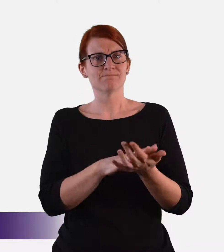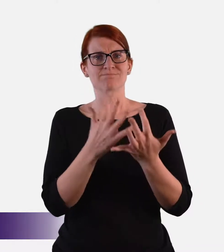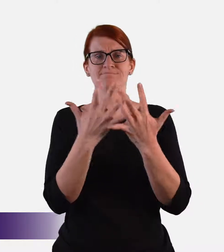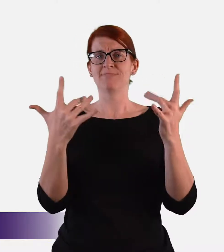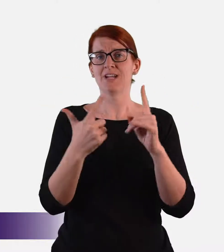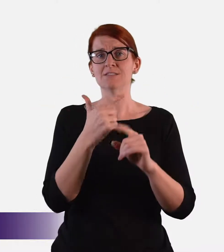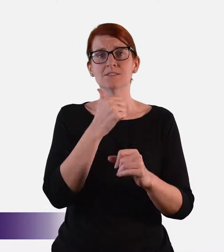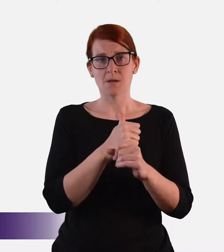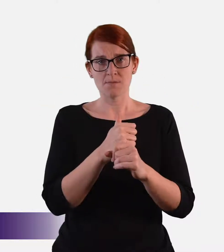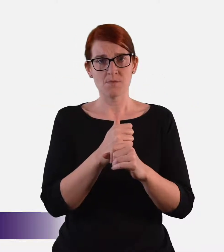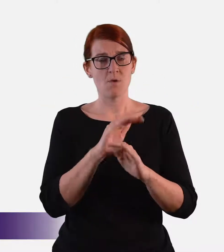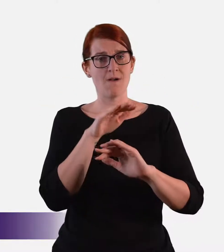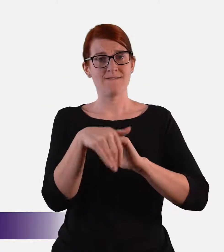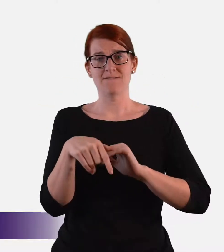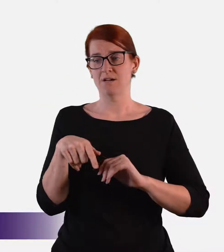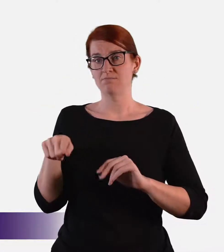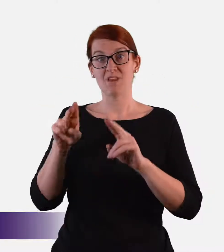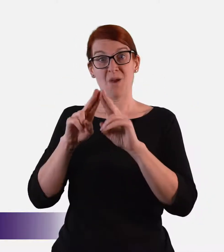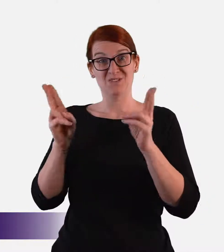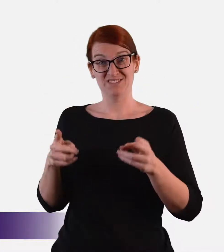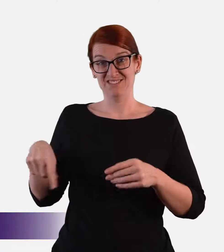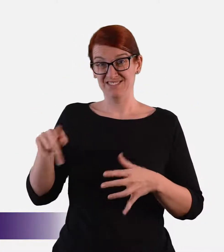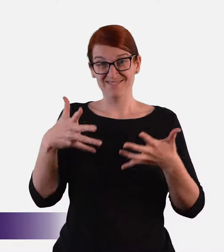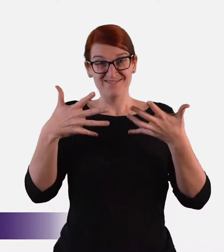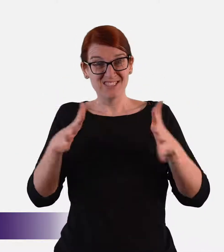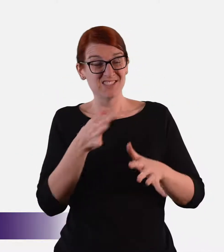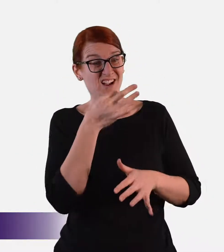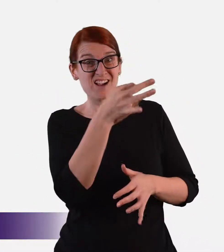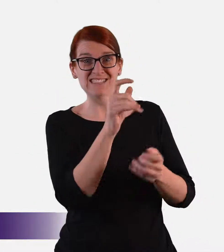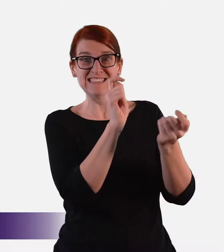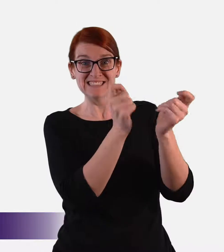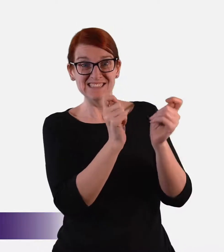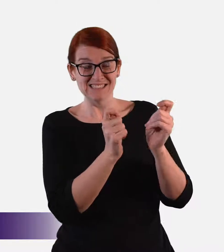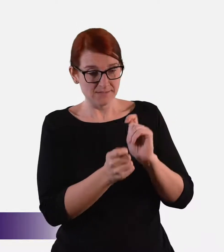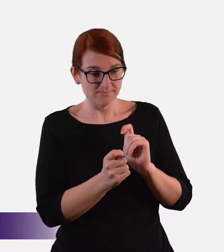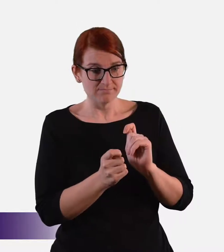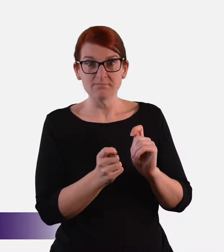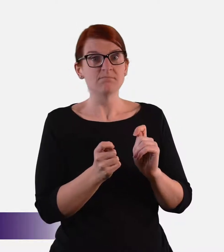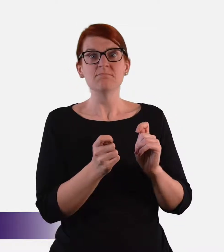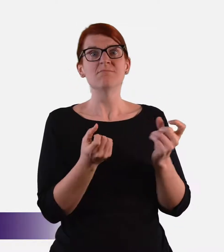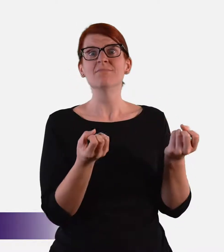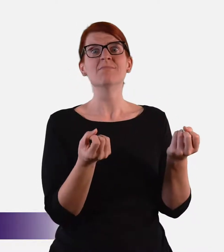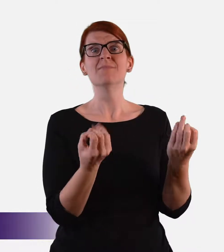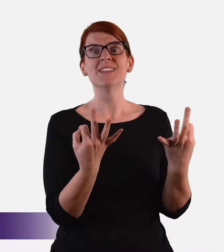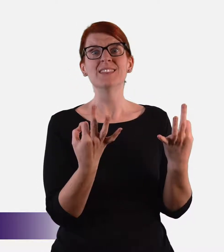or appropriately adapted housing has prompted the removal of a person's children,